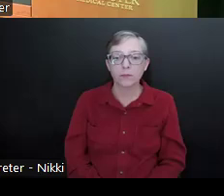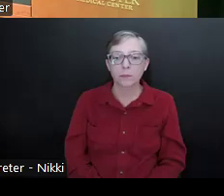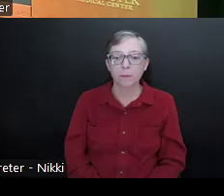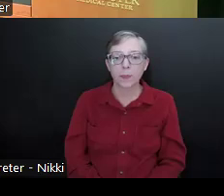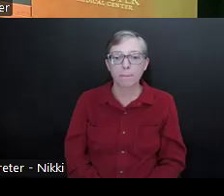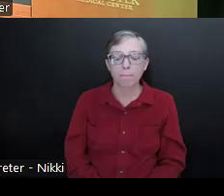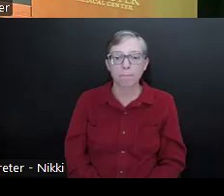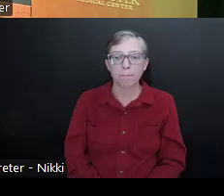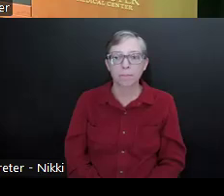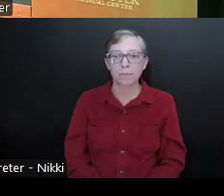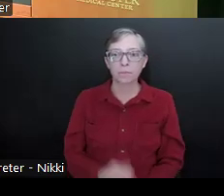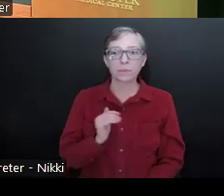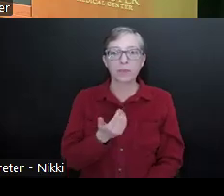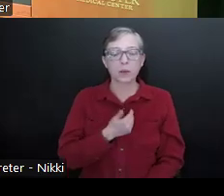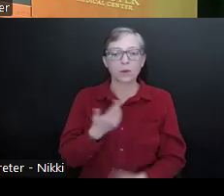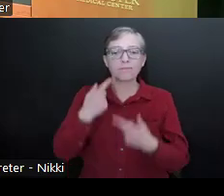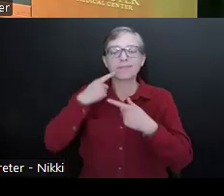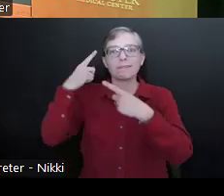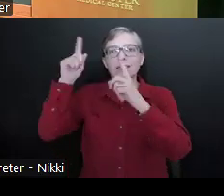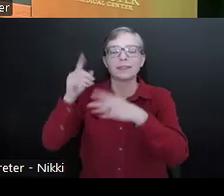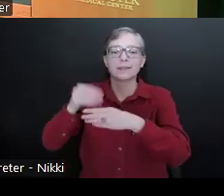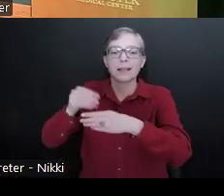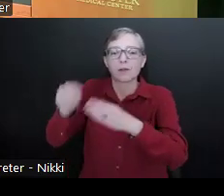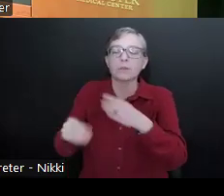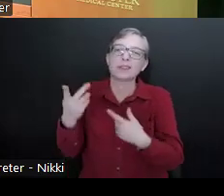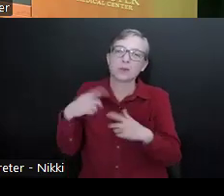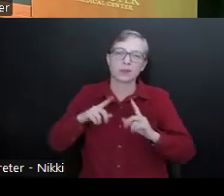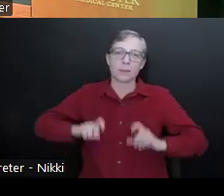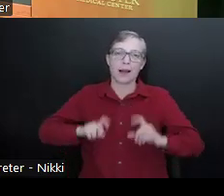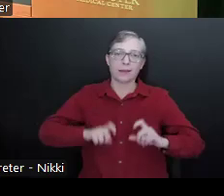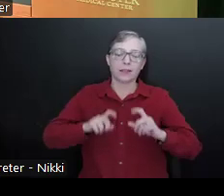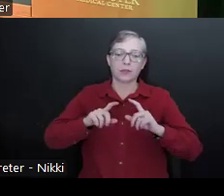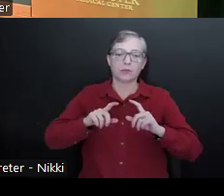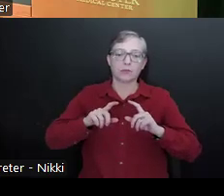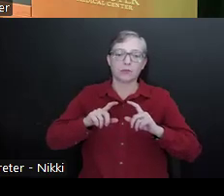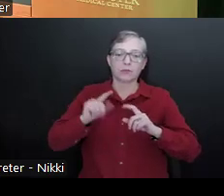preliminary efficacy outcomes because this was a pilot trial um we did have relatively small